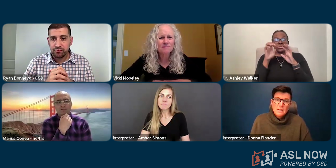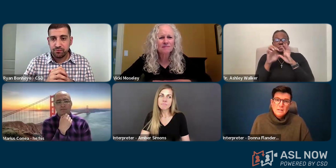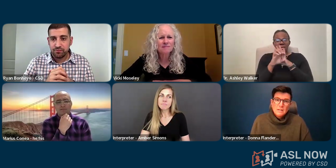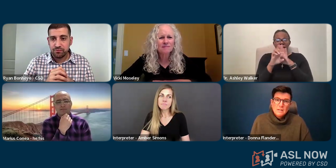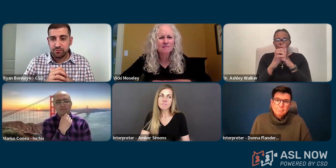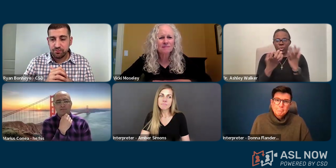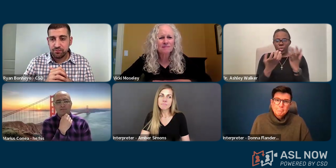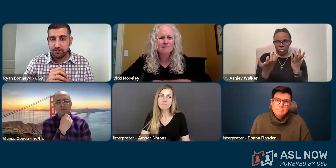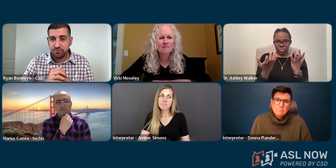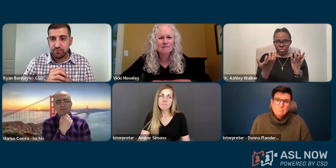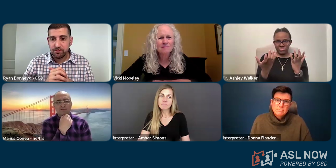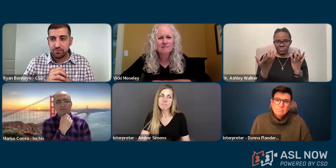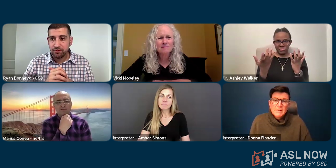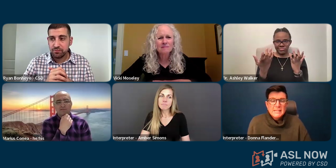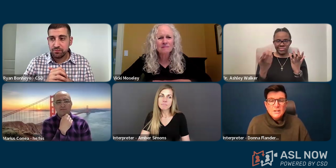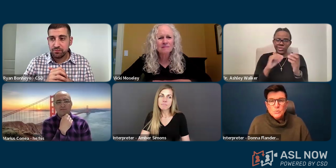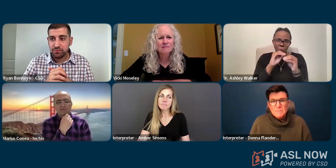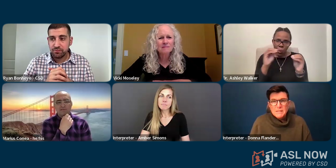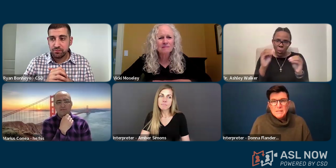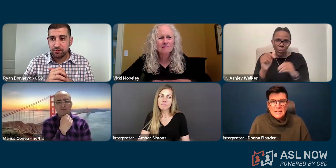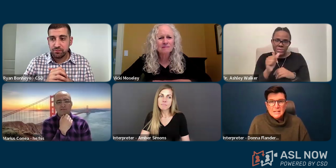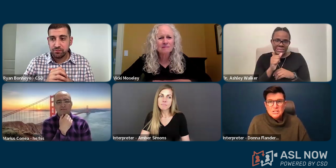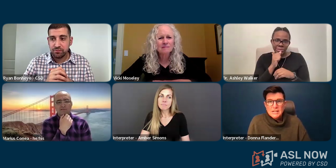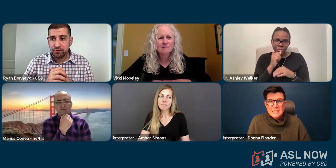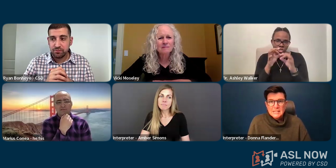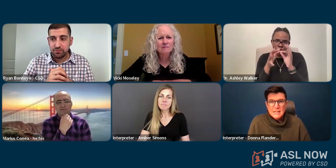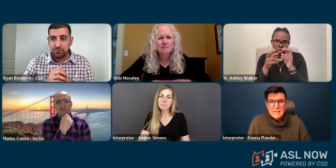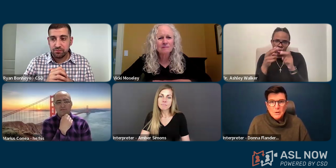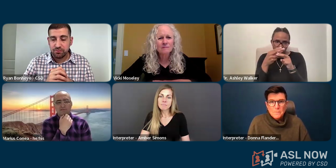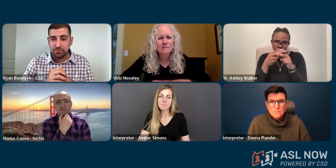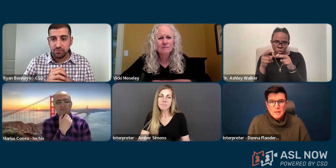Because here's what I'm thinking just as an example.